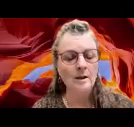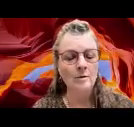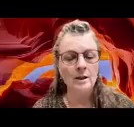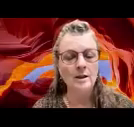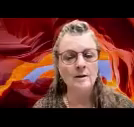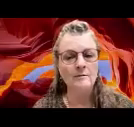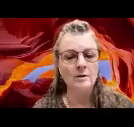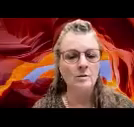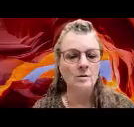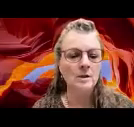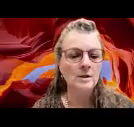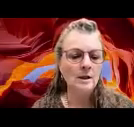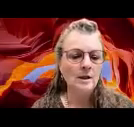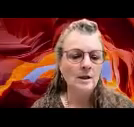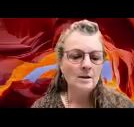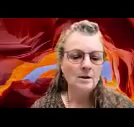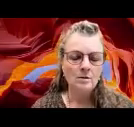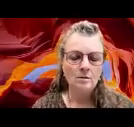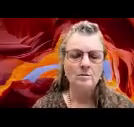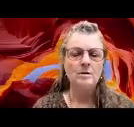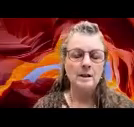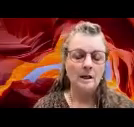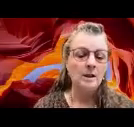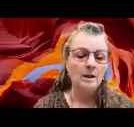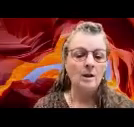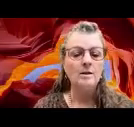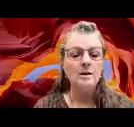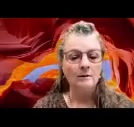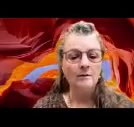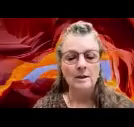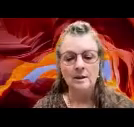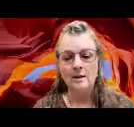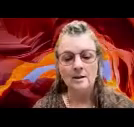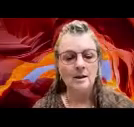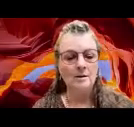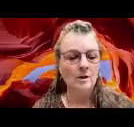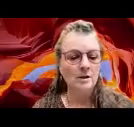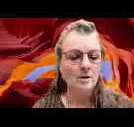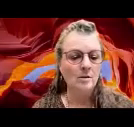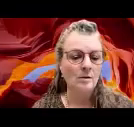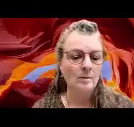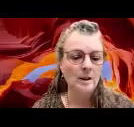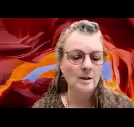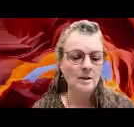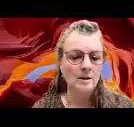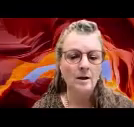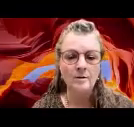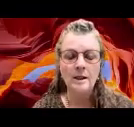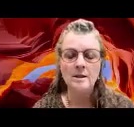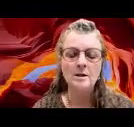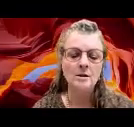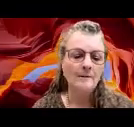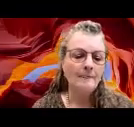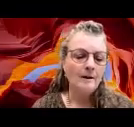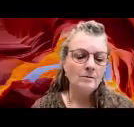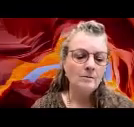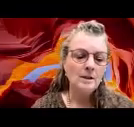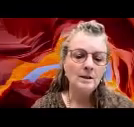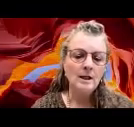they really didn't have the tools to say what they wanted to give consent, etc. So, I mean, this is a long range reason.